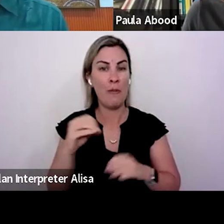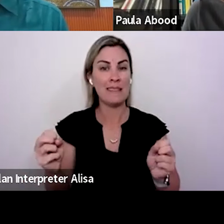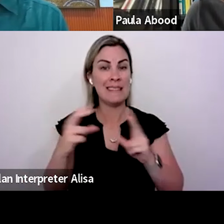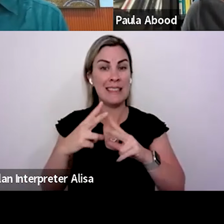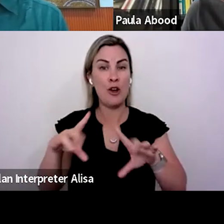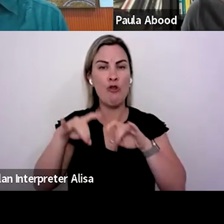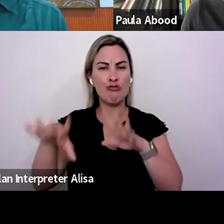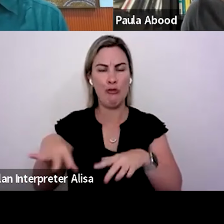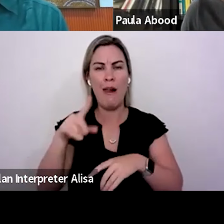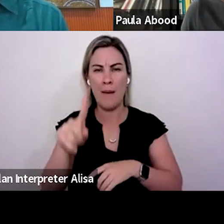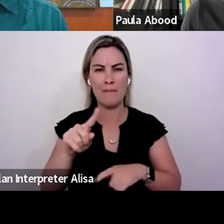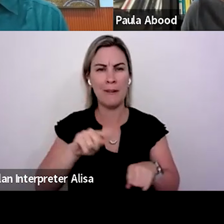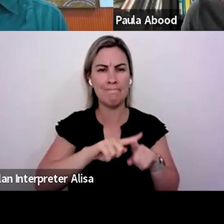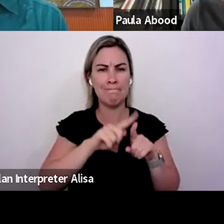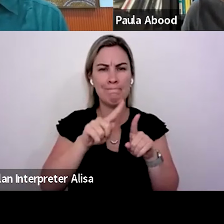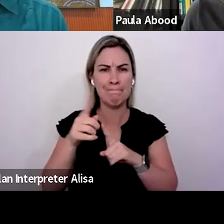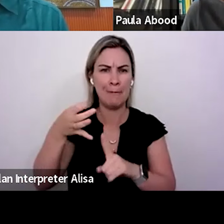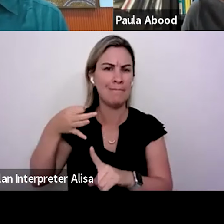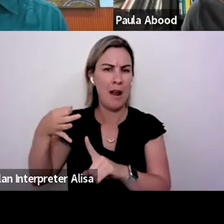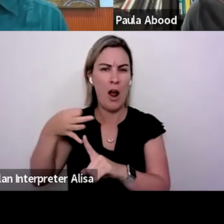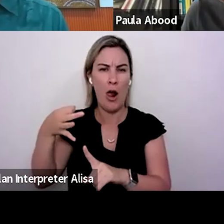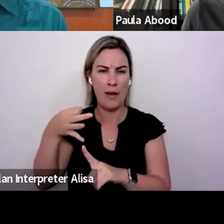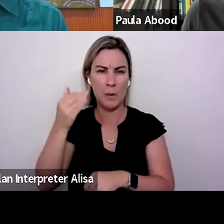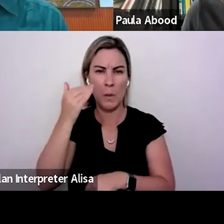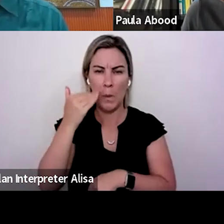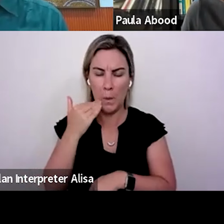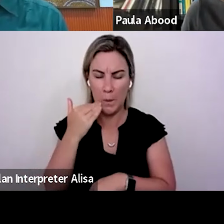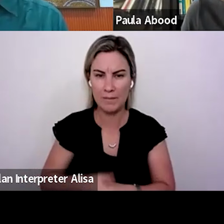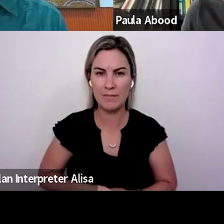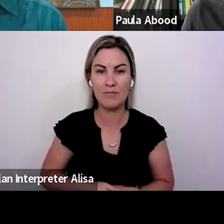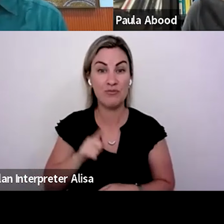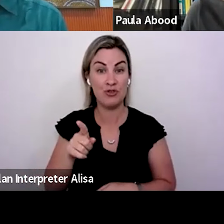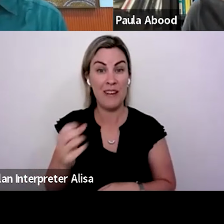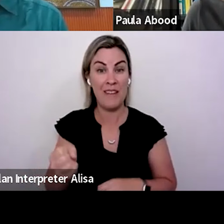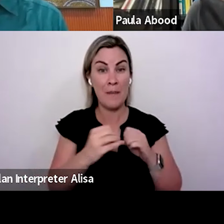Patricia has a Bachelor of Arts and Law from the University of New South Wales.